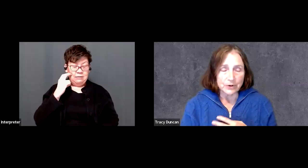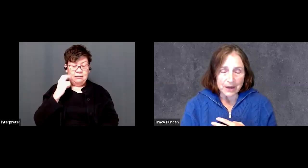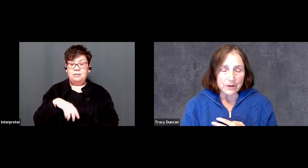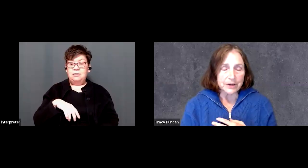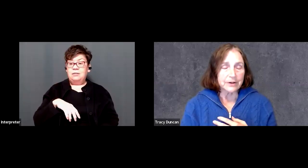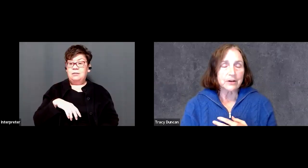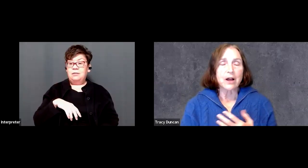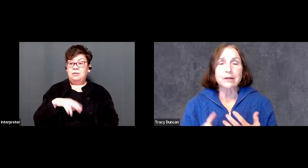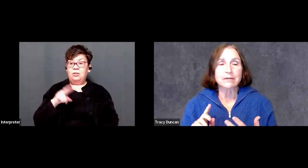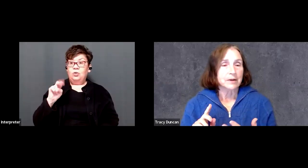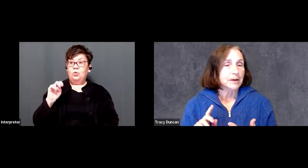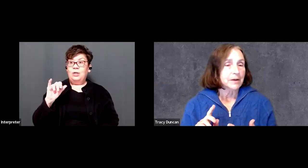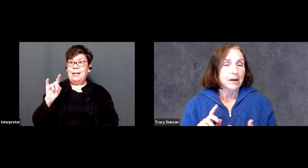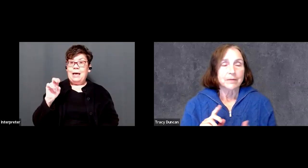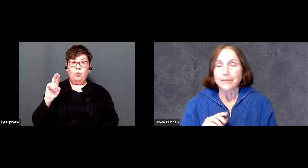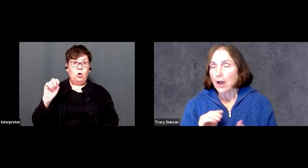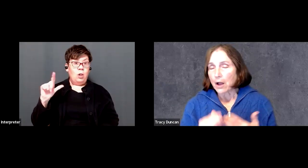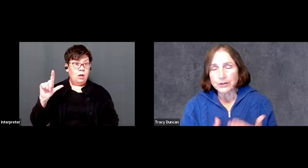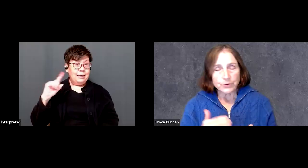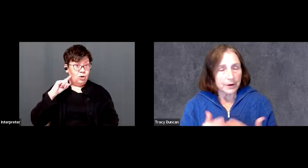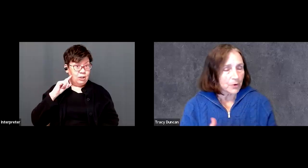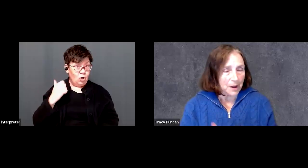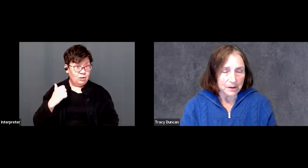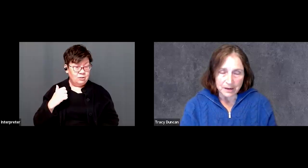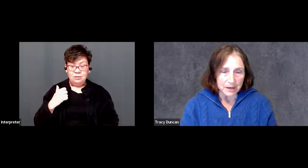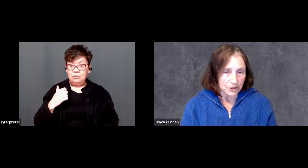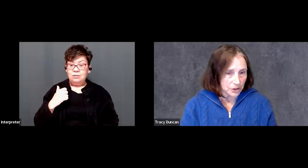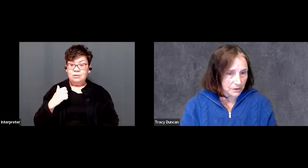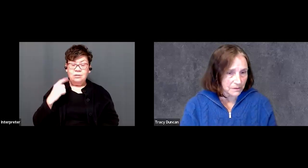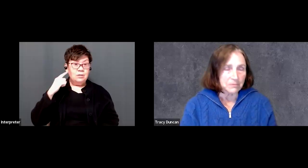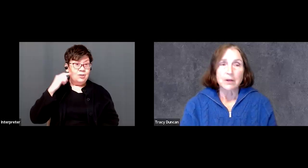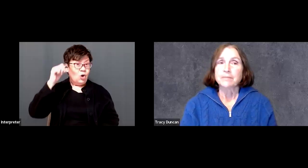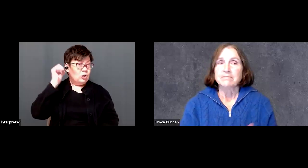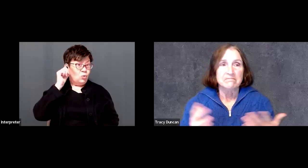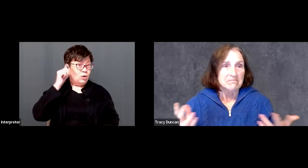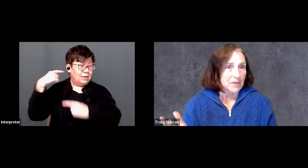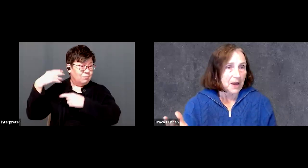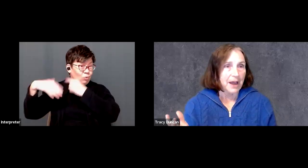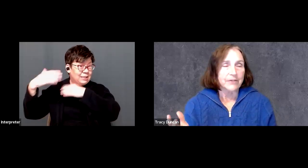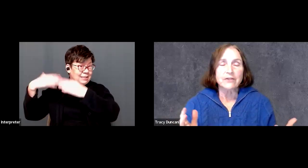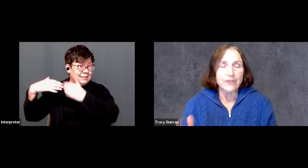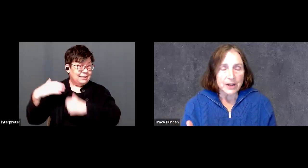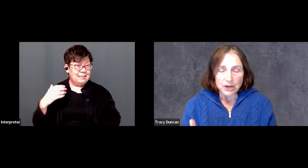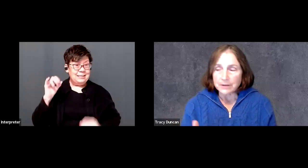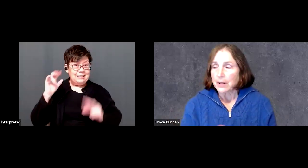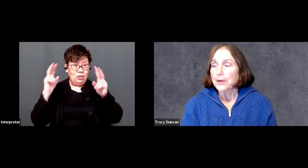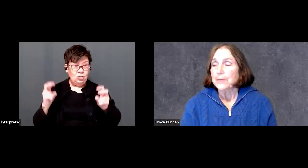unilateral hearing loss, auditory processing issues, having aphasia.